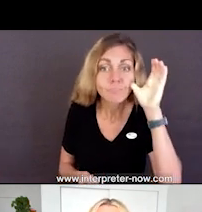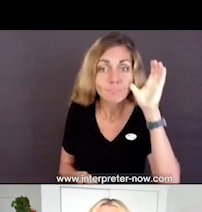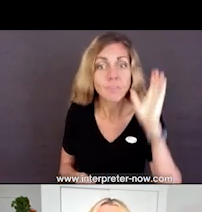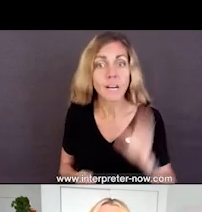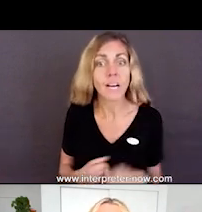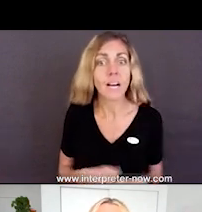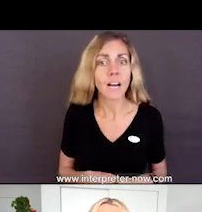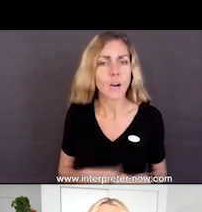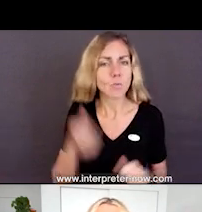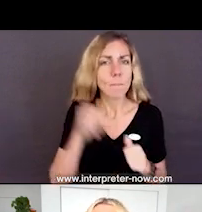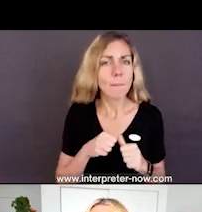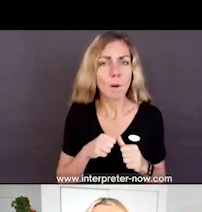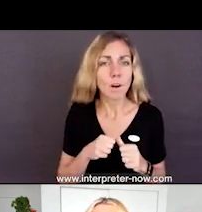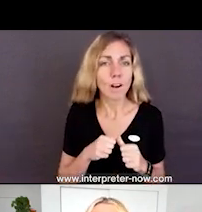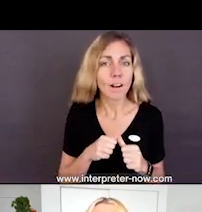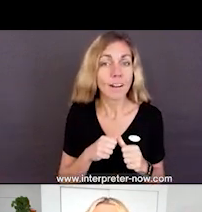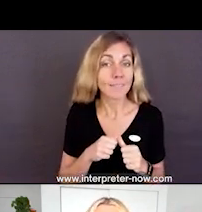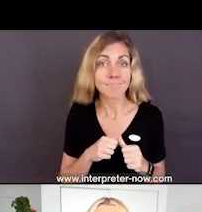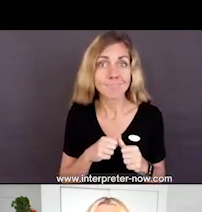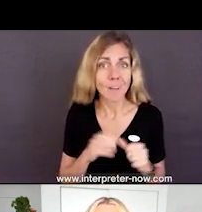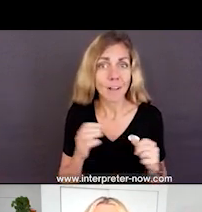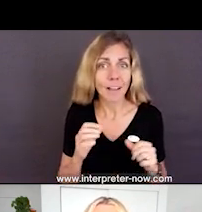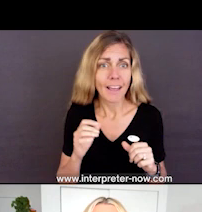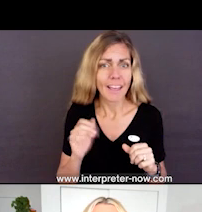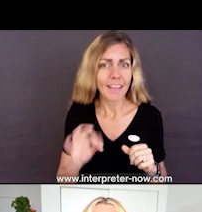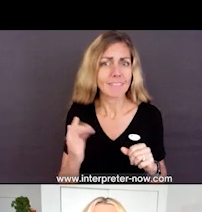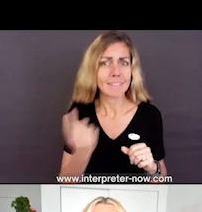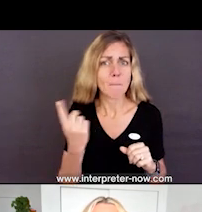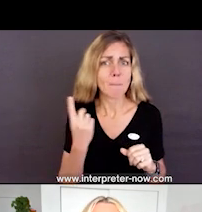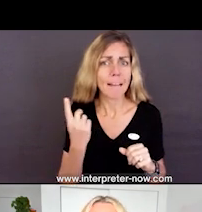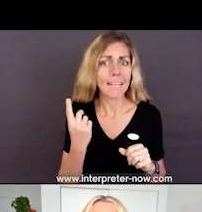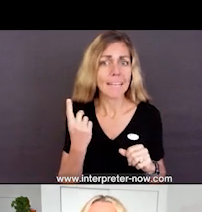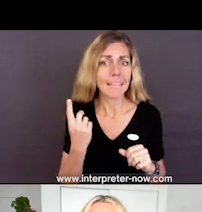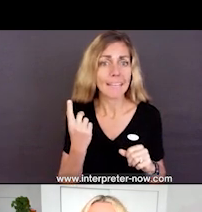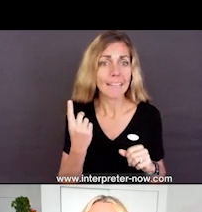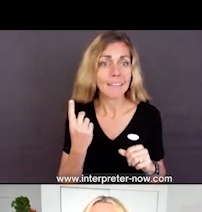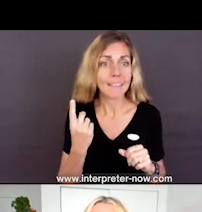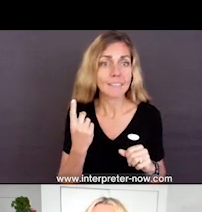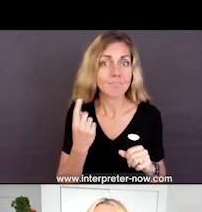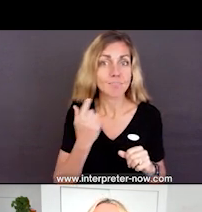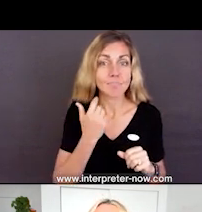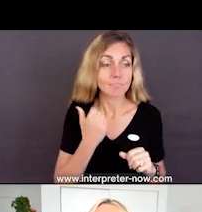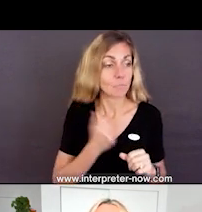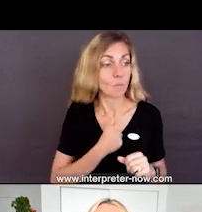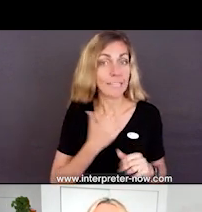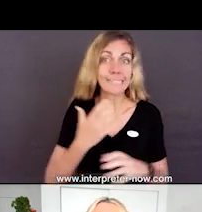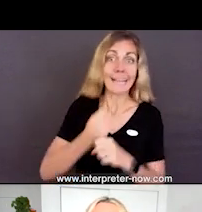to share how it impacted them. But remember that there is no obligation on anybody's end when they're receiving an apology